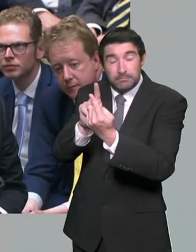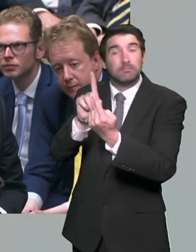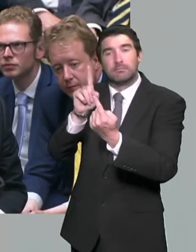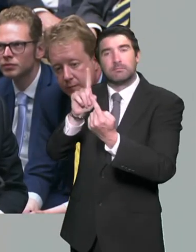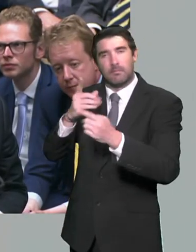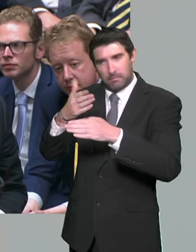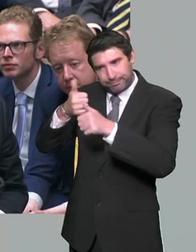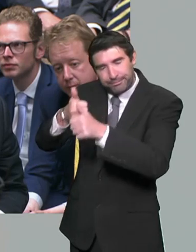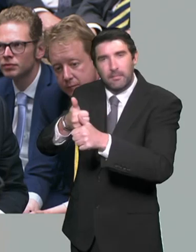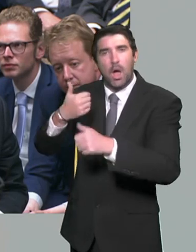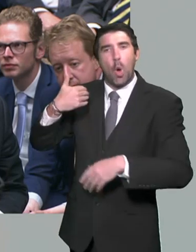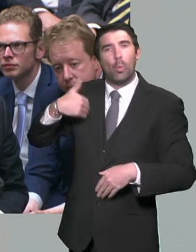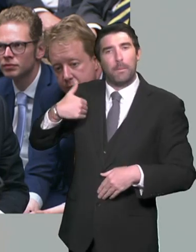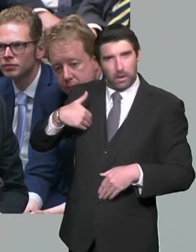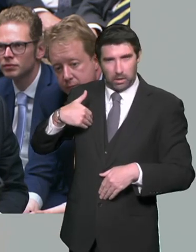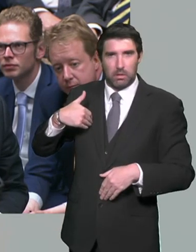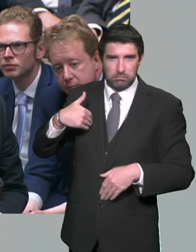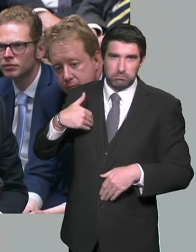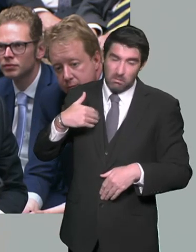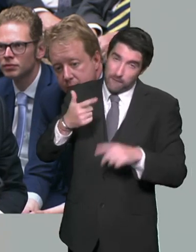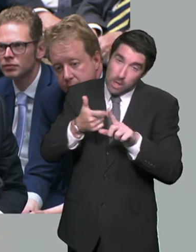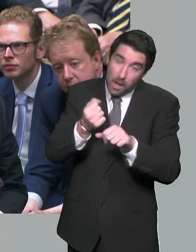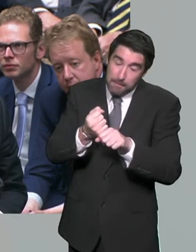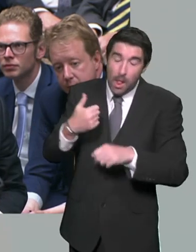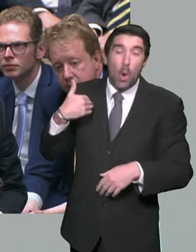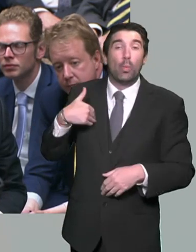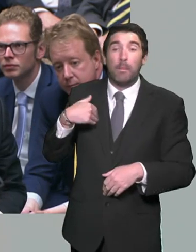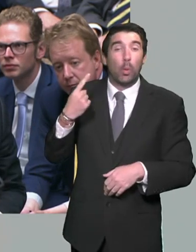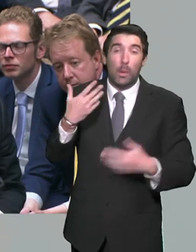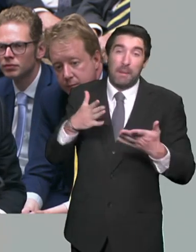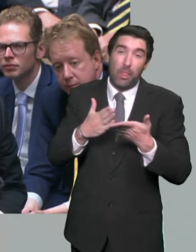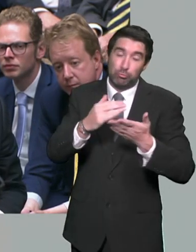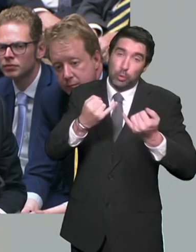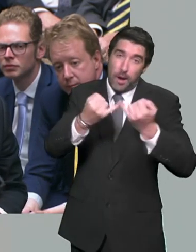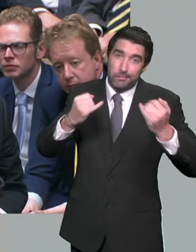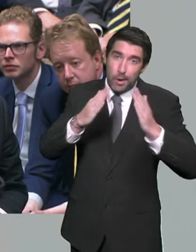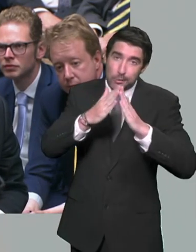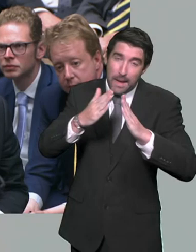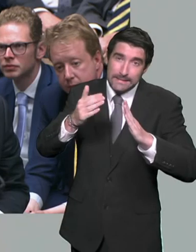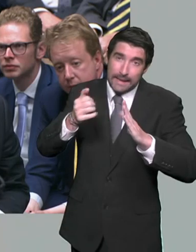such as those who have, tragically, been victims of domestic violence or sexual abuse, or who suffer from mental health difficulties.